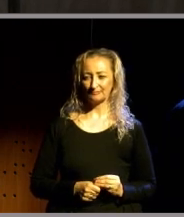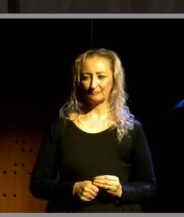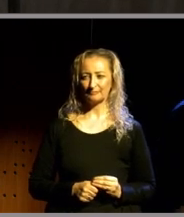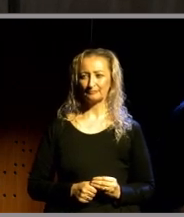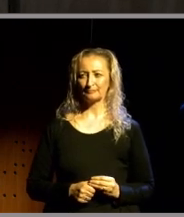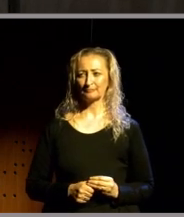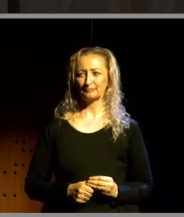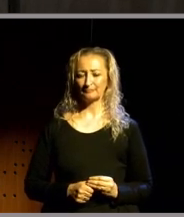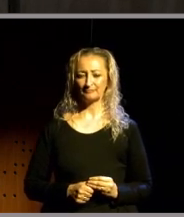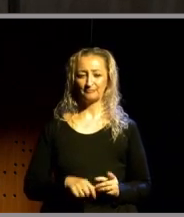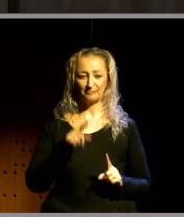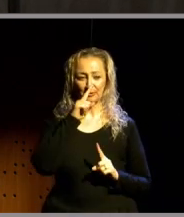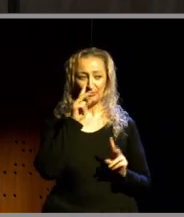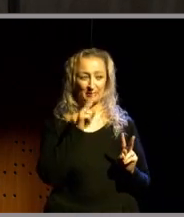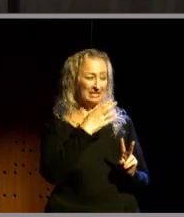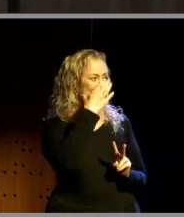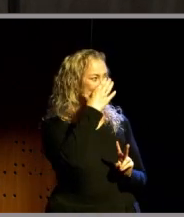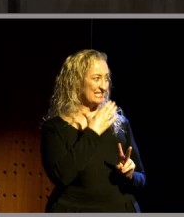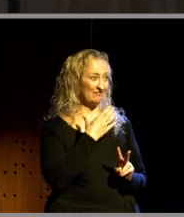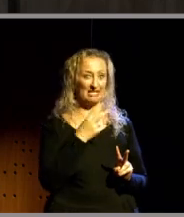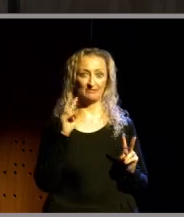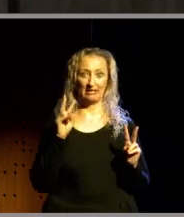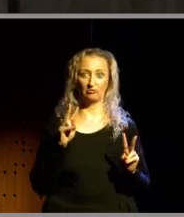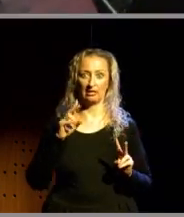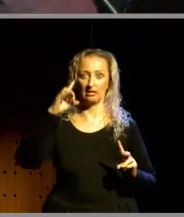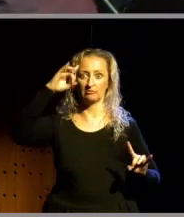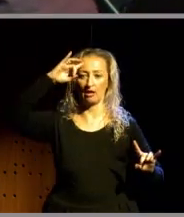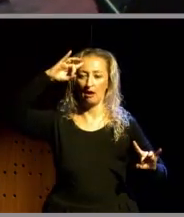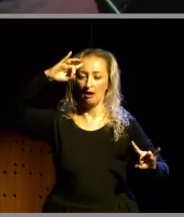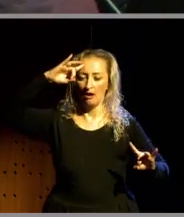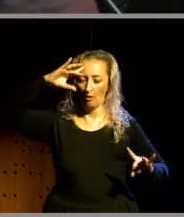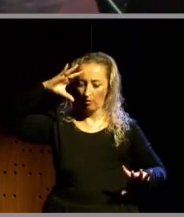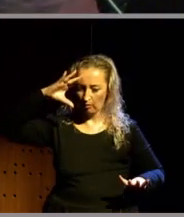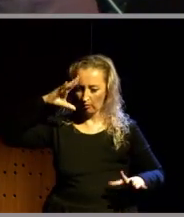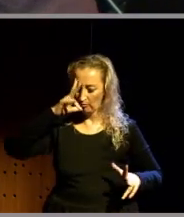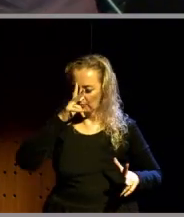You can't see his face. He's just sat down and just went, oh, that's done. Too deadly, too deadly.